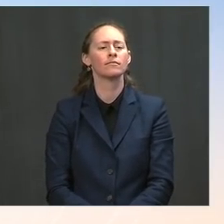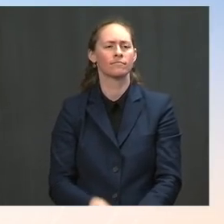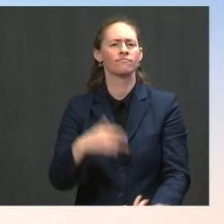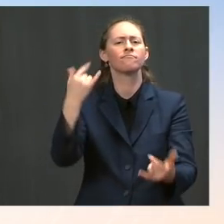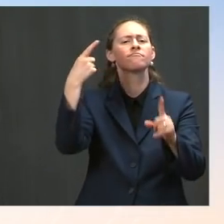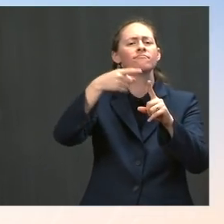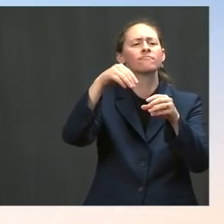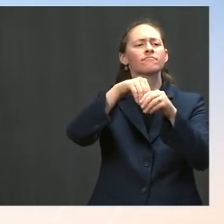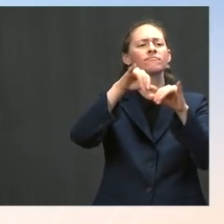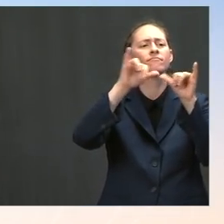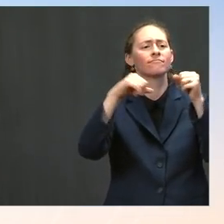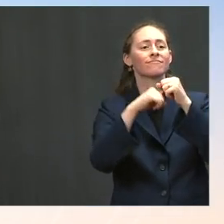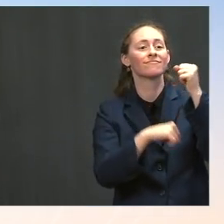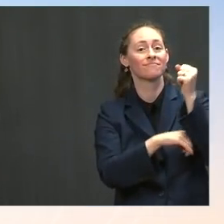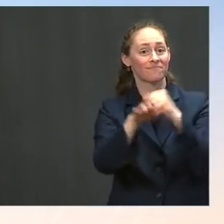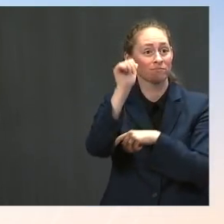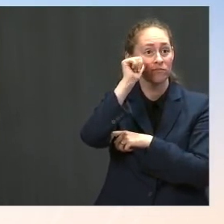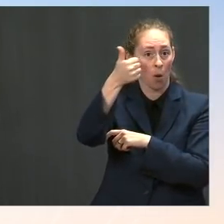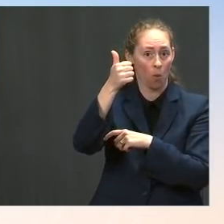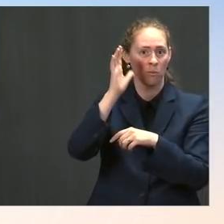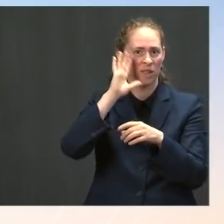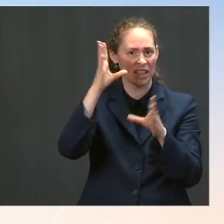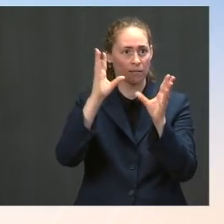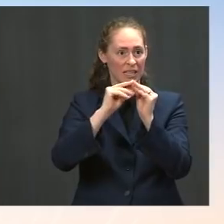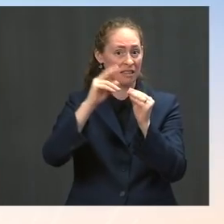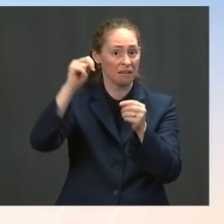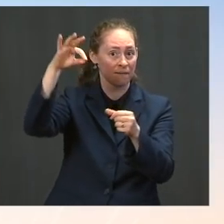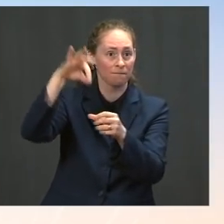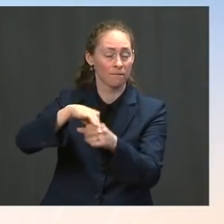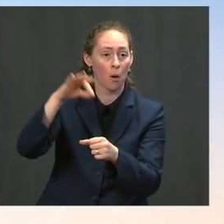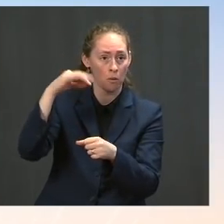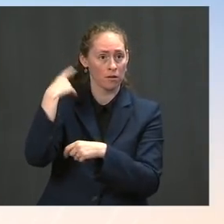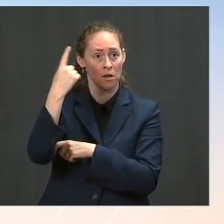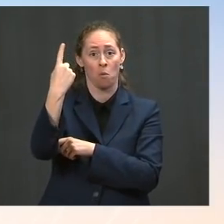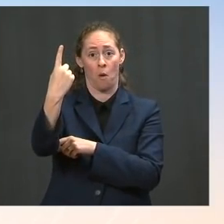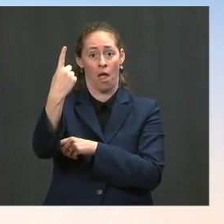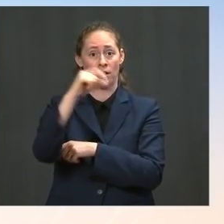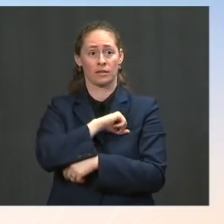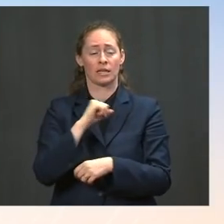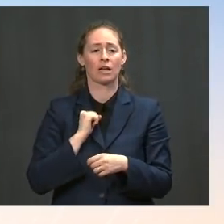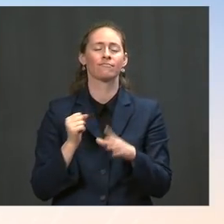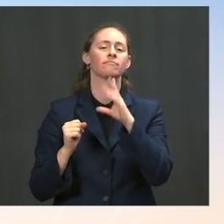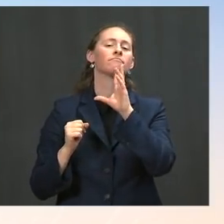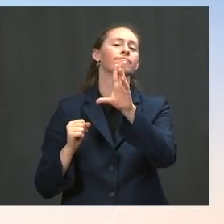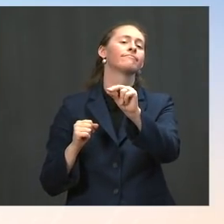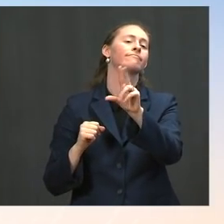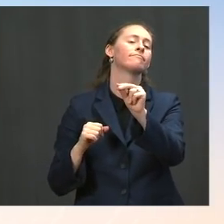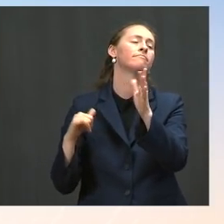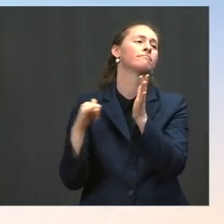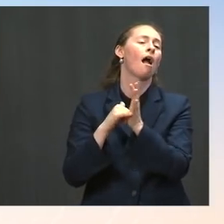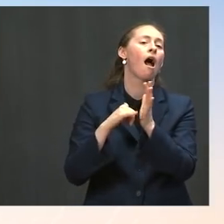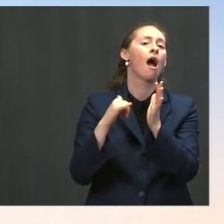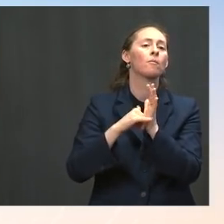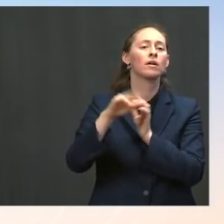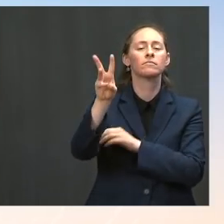Senate Minority Whip John Thune said there's no way they're going to get to 60 votes on this. So can we expect the President